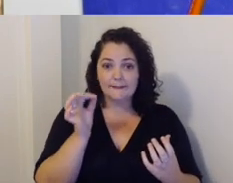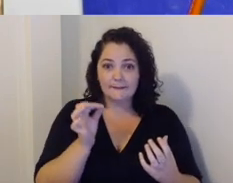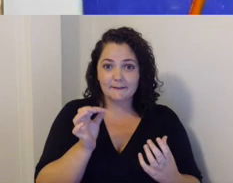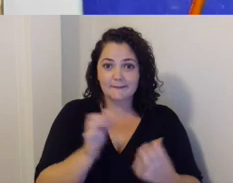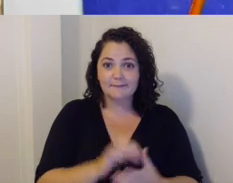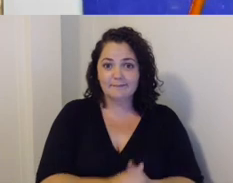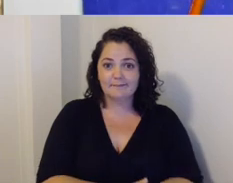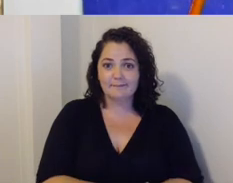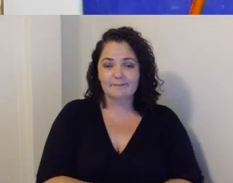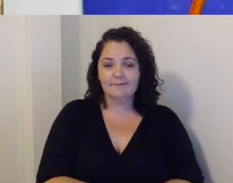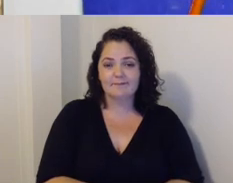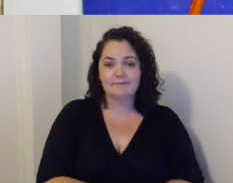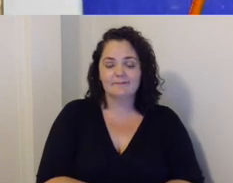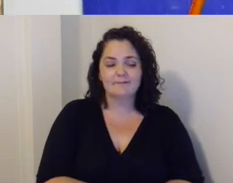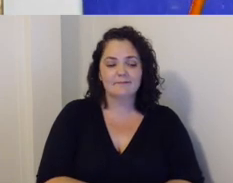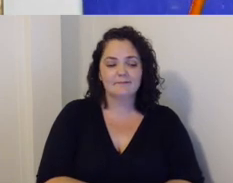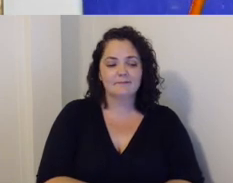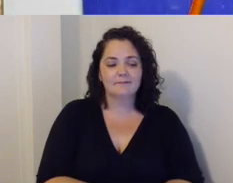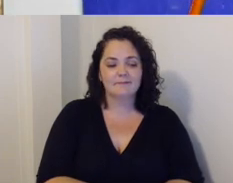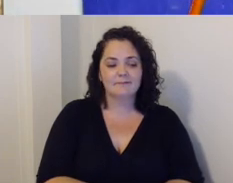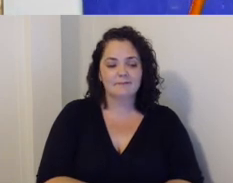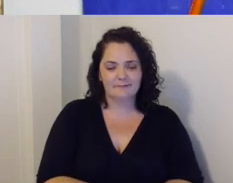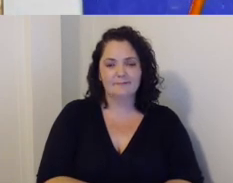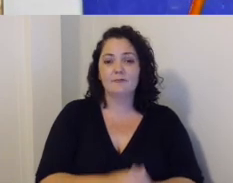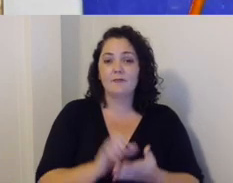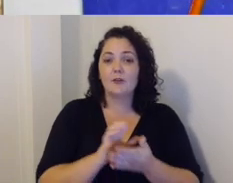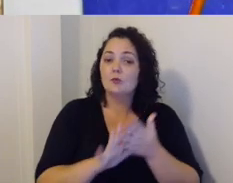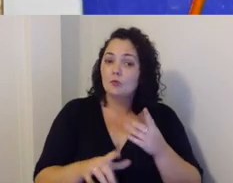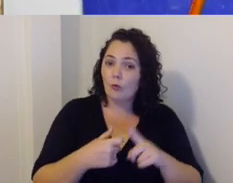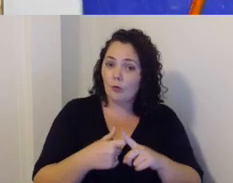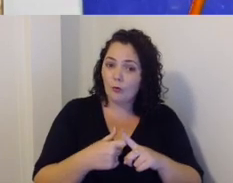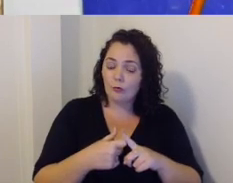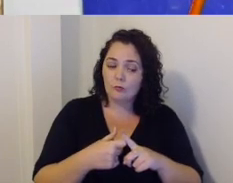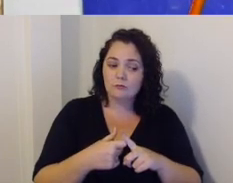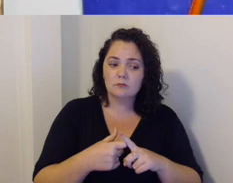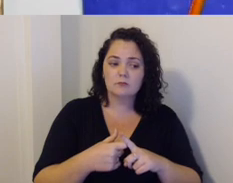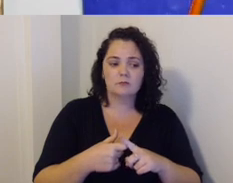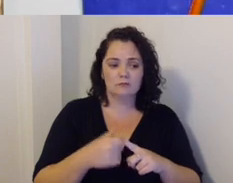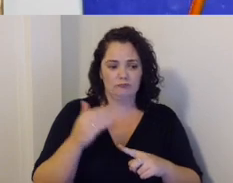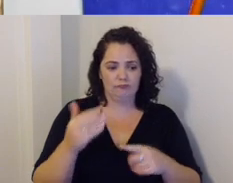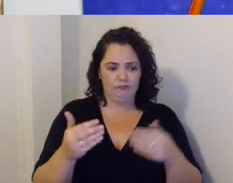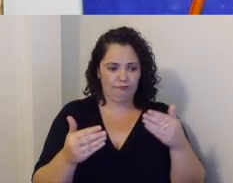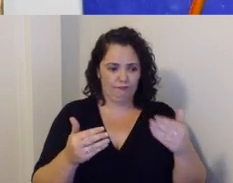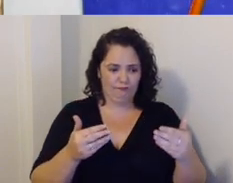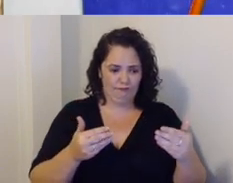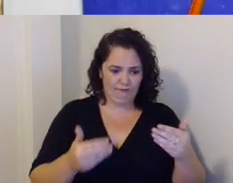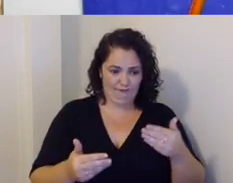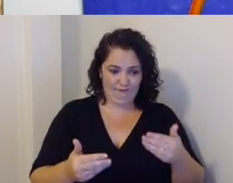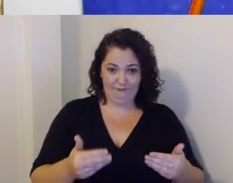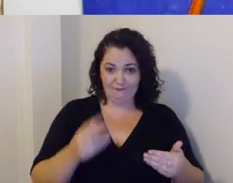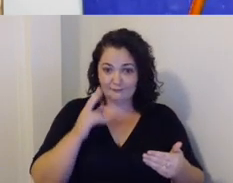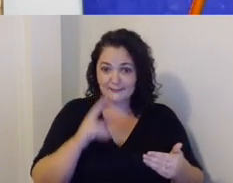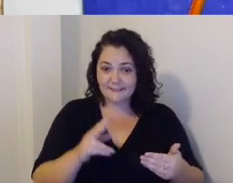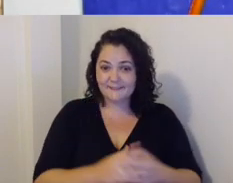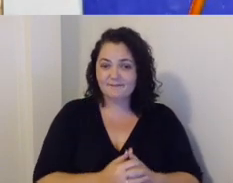a dry ground again, this was our chalk, this was our talc, this was our clay and this was our cornstarch